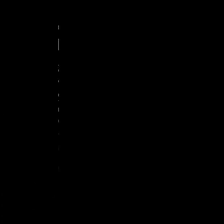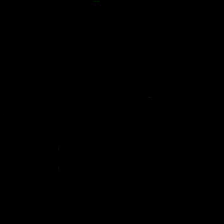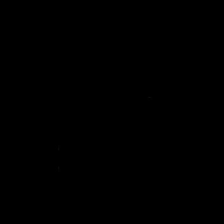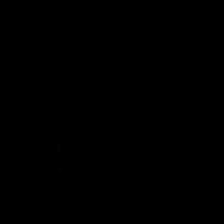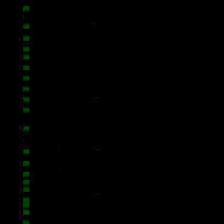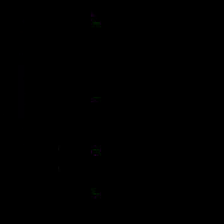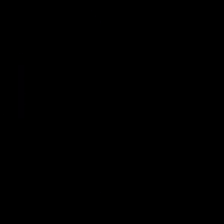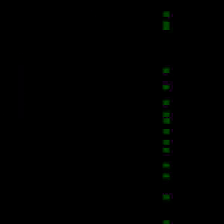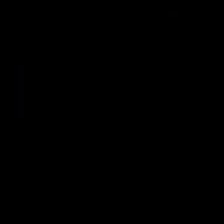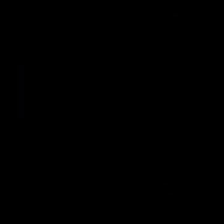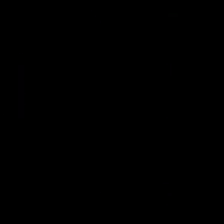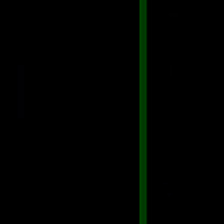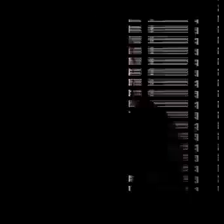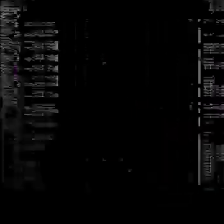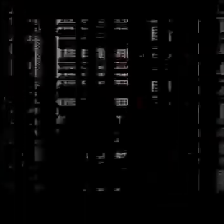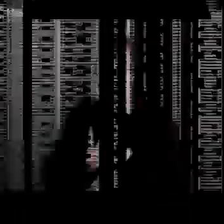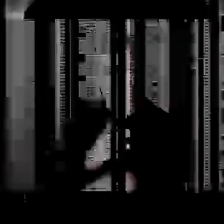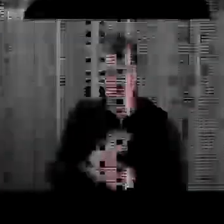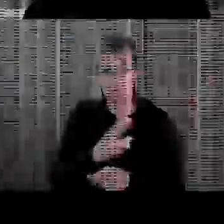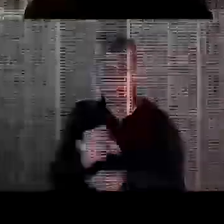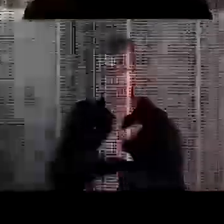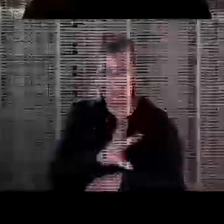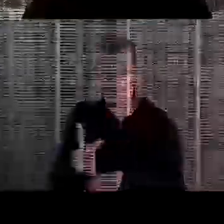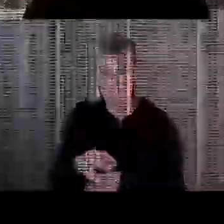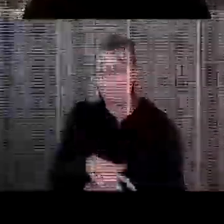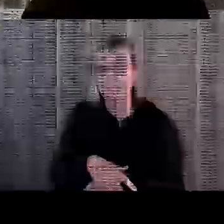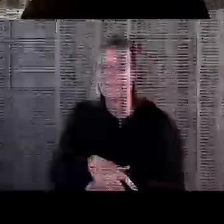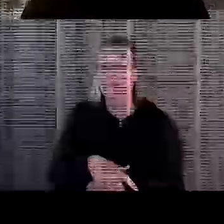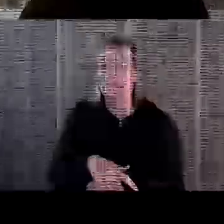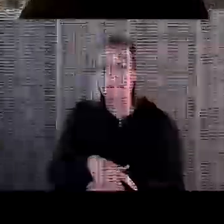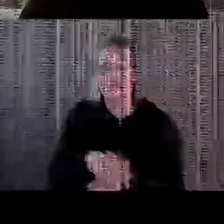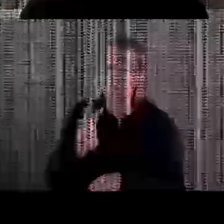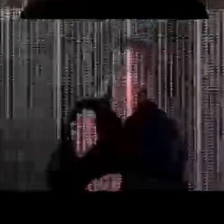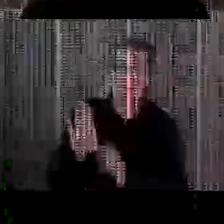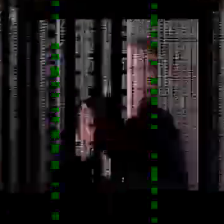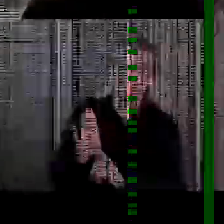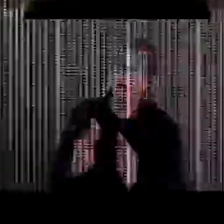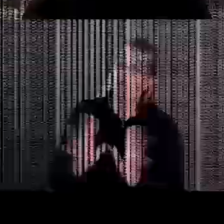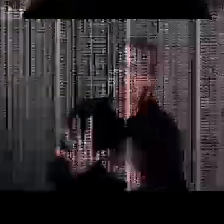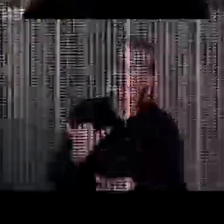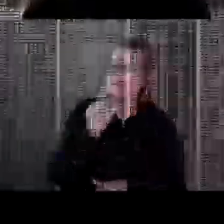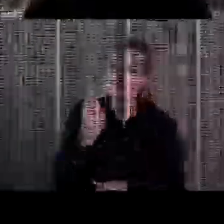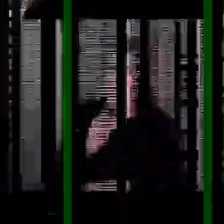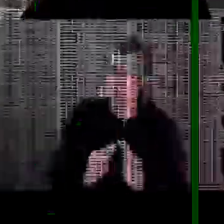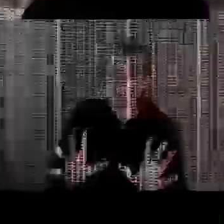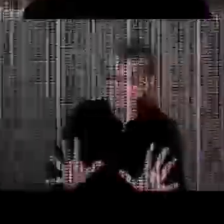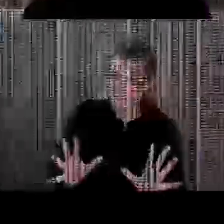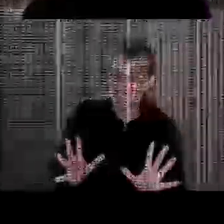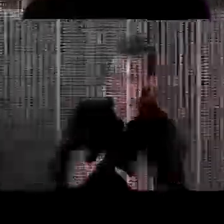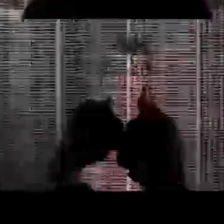had an impact on her use of the web. Obviously this is not something that is very obvious. Just